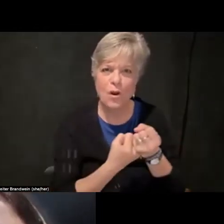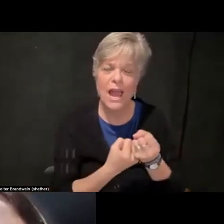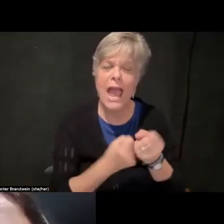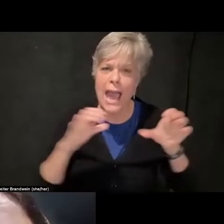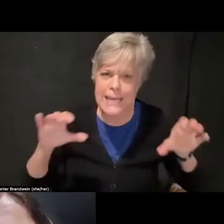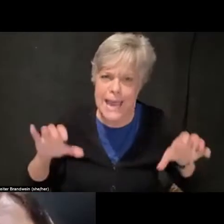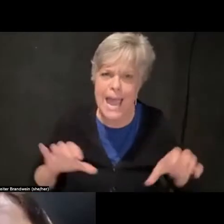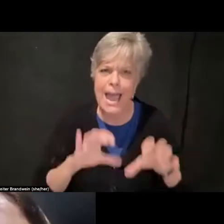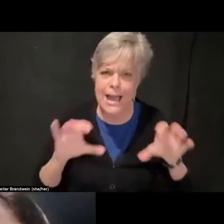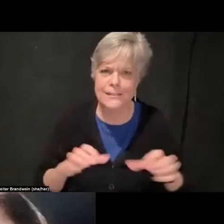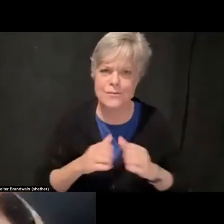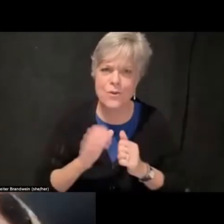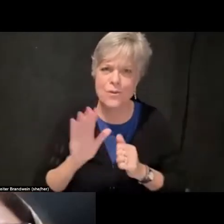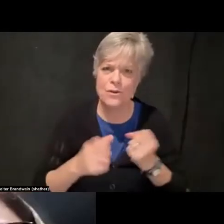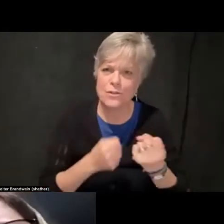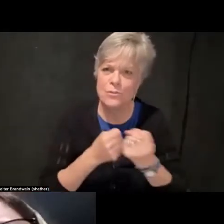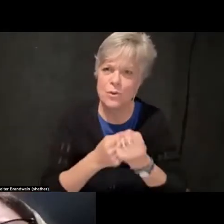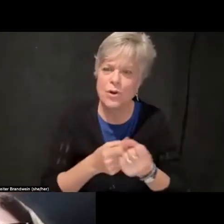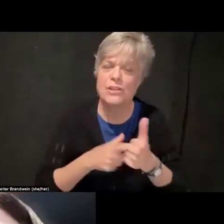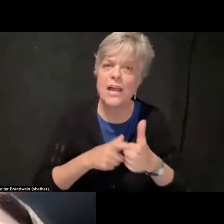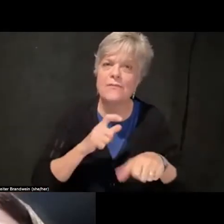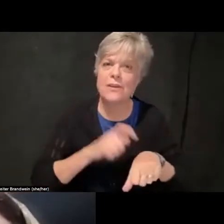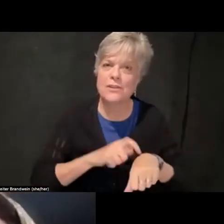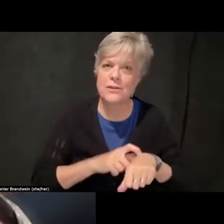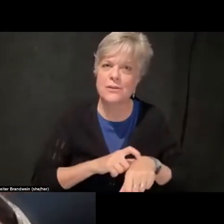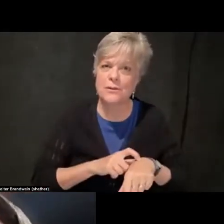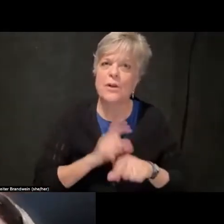Taking the time to be in the space is validating."